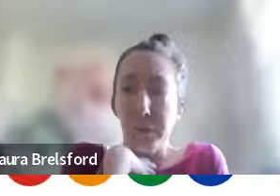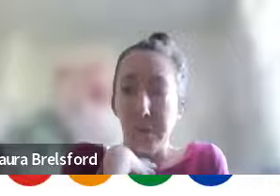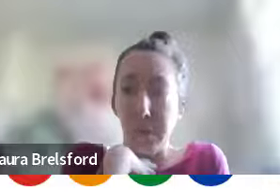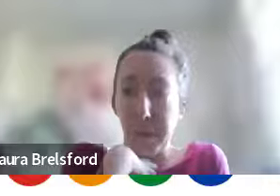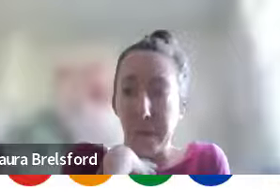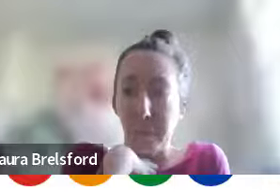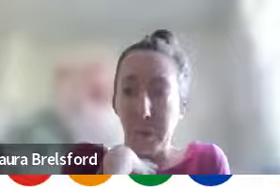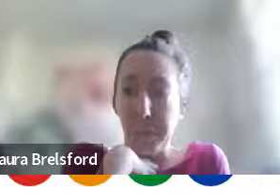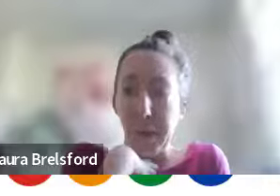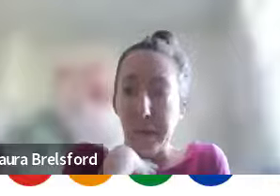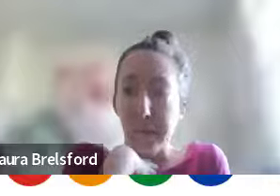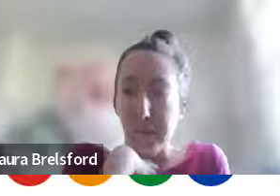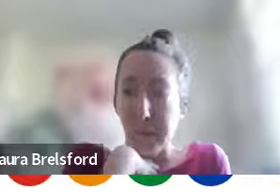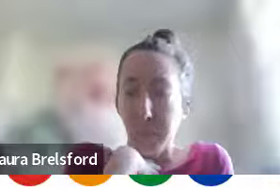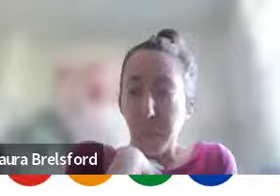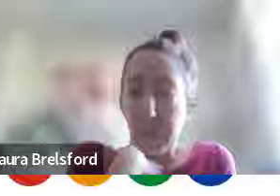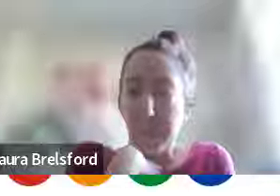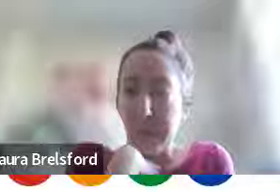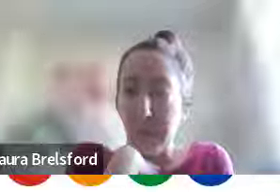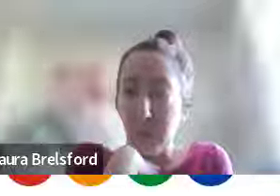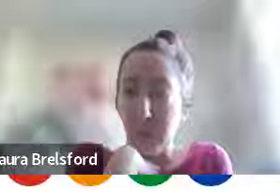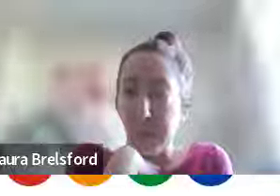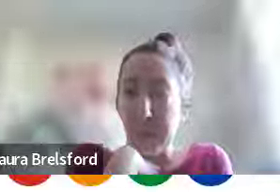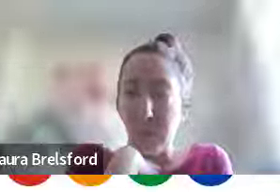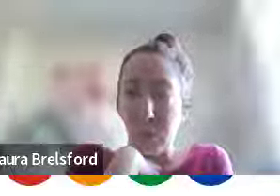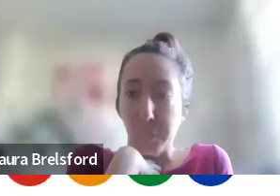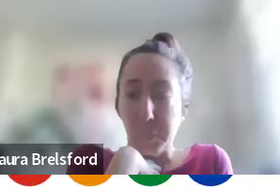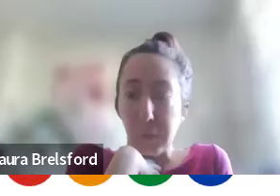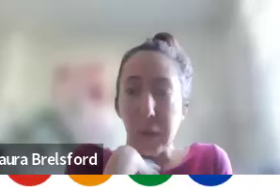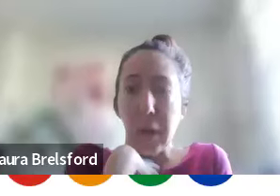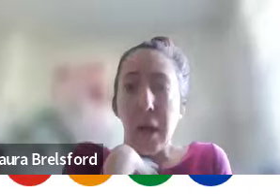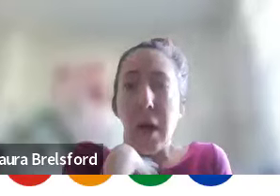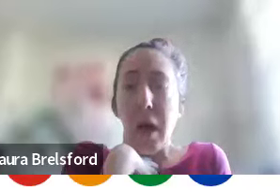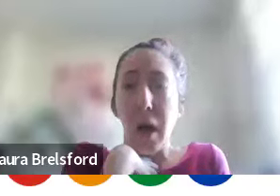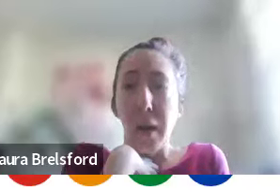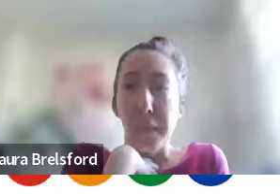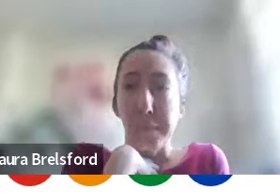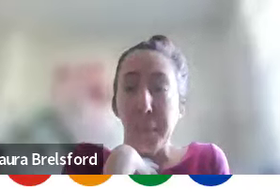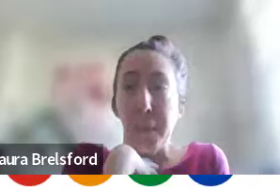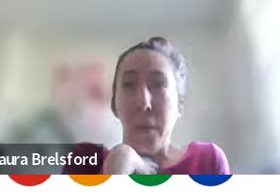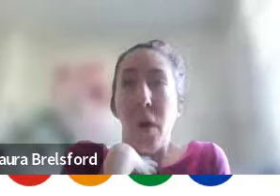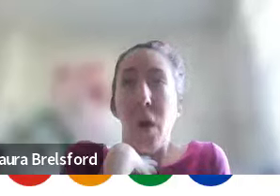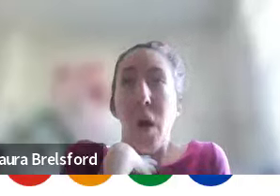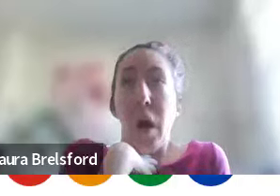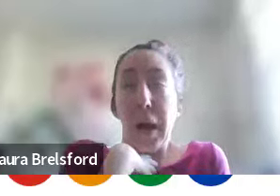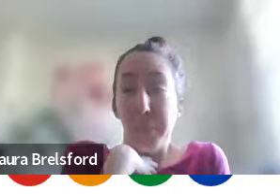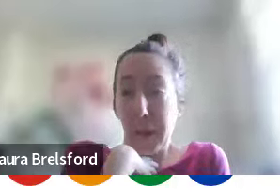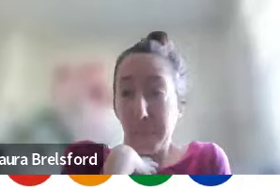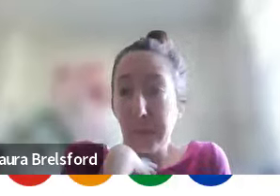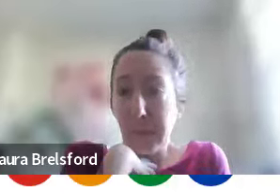THAT'S A MINIMUM REQUIREMENT. WE ALSO MAKE SURE THAT PORTION OF THE PLATFORM HAS DETECTABLE